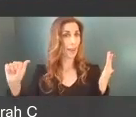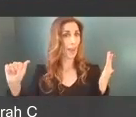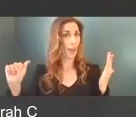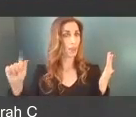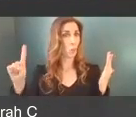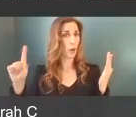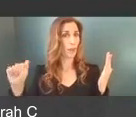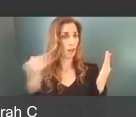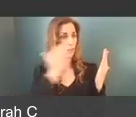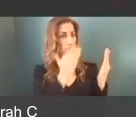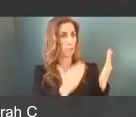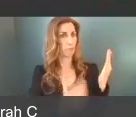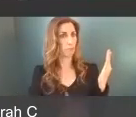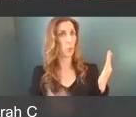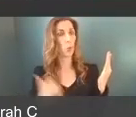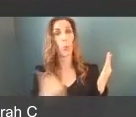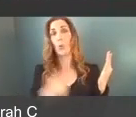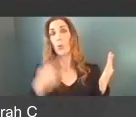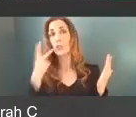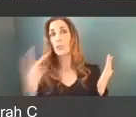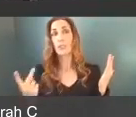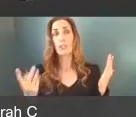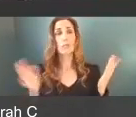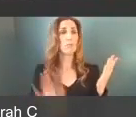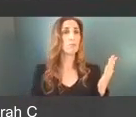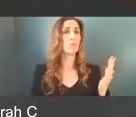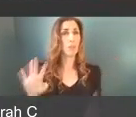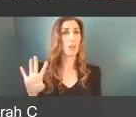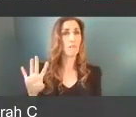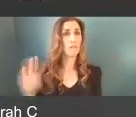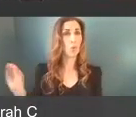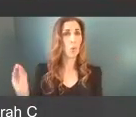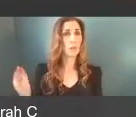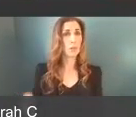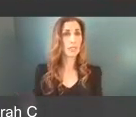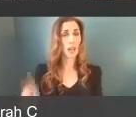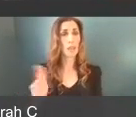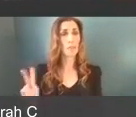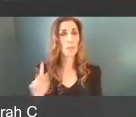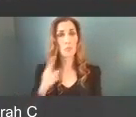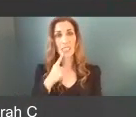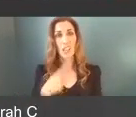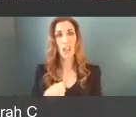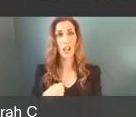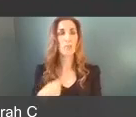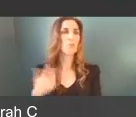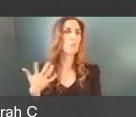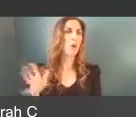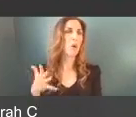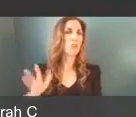seeing 40% or so of people telling us that they already have received vaccines somewhere else